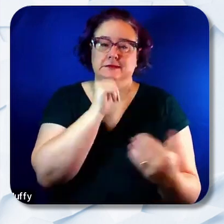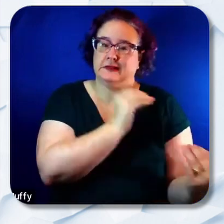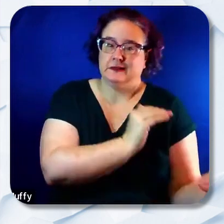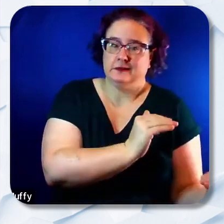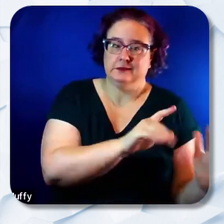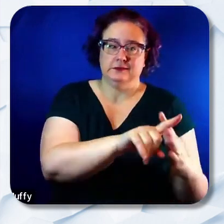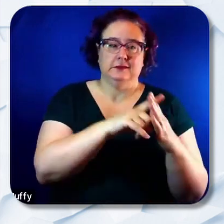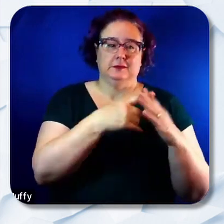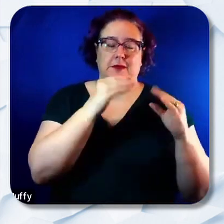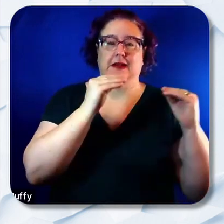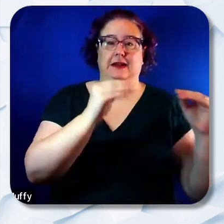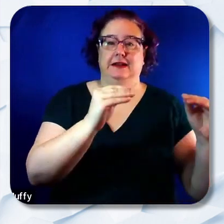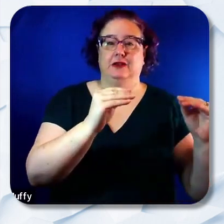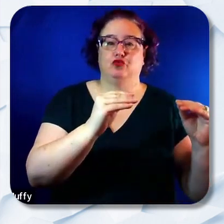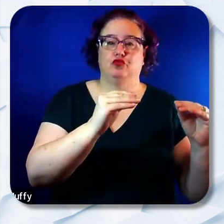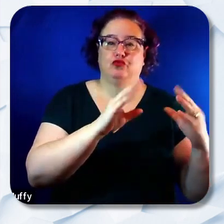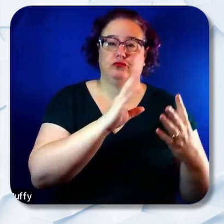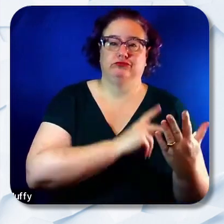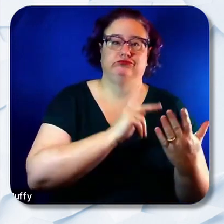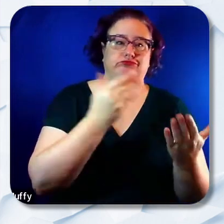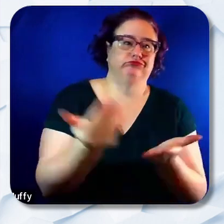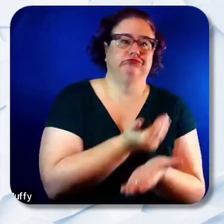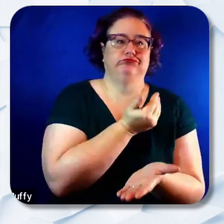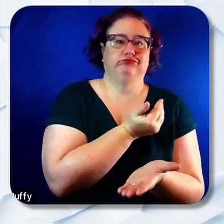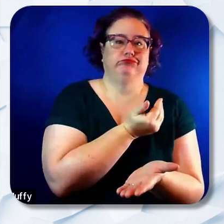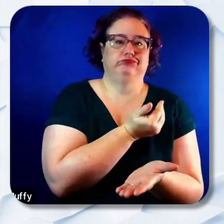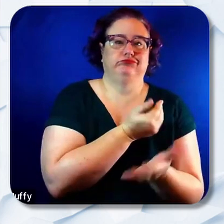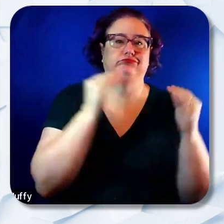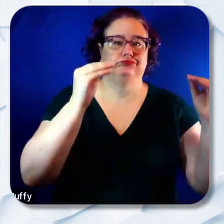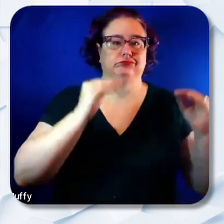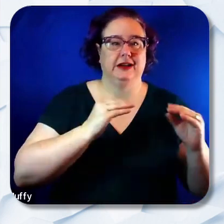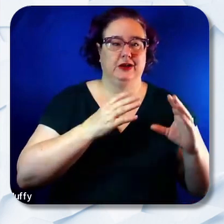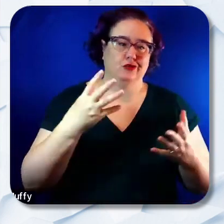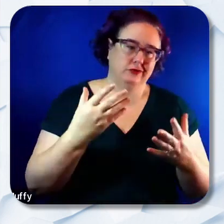induction program costs during the grant. Pursuant to this section.